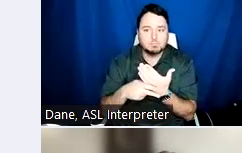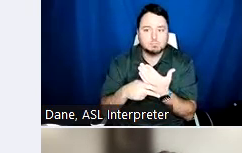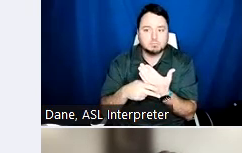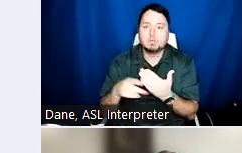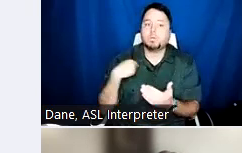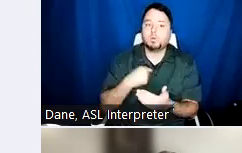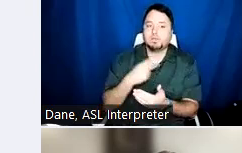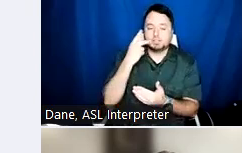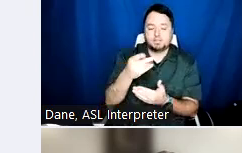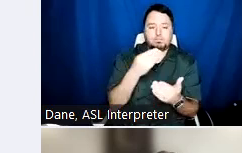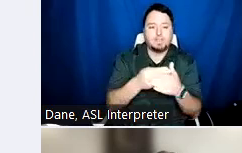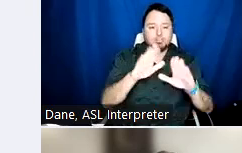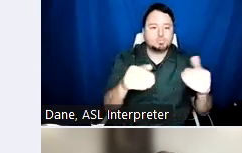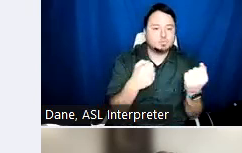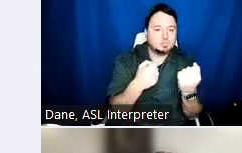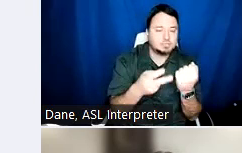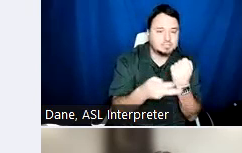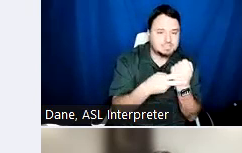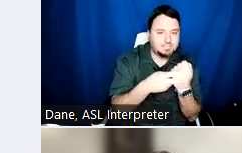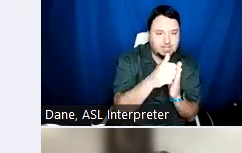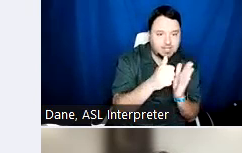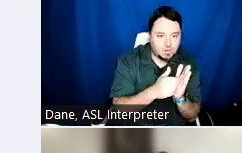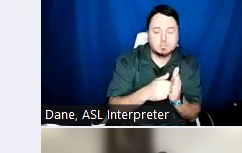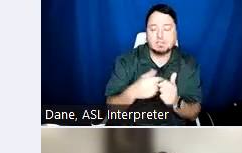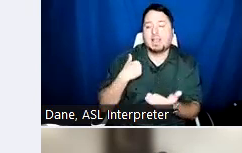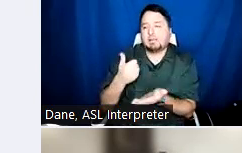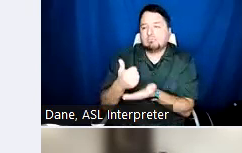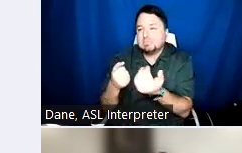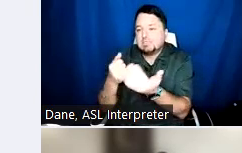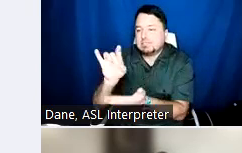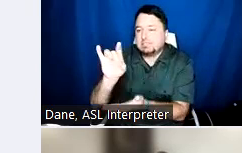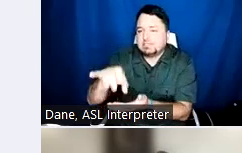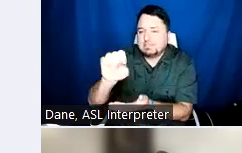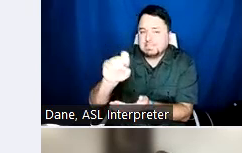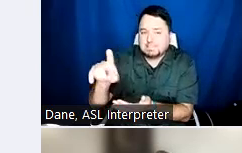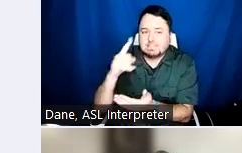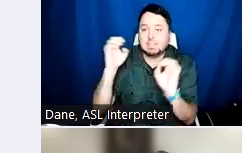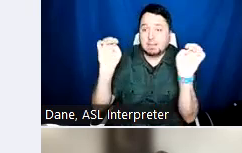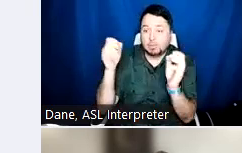savings accounts, we fund emergency saving accounts. Provide emergency cash assistance,